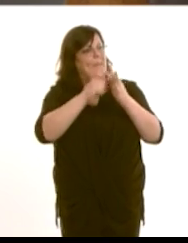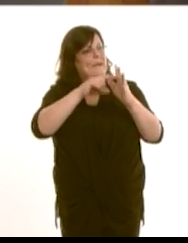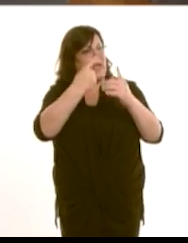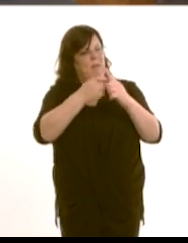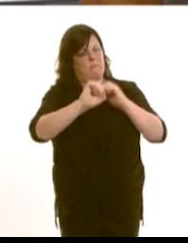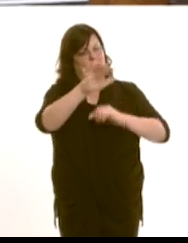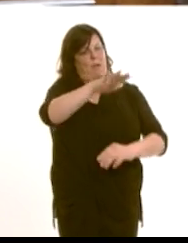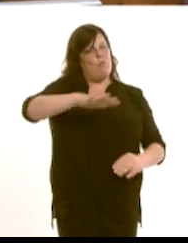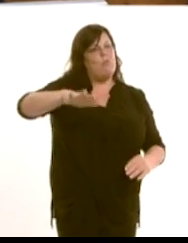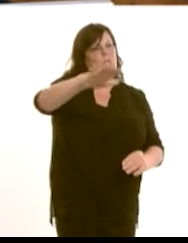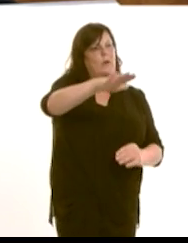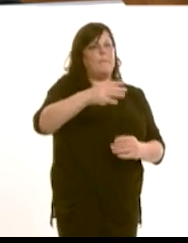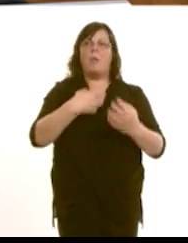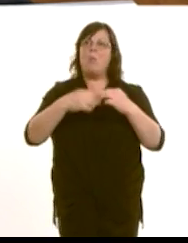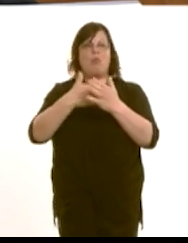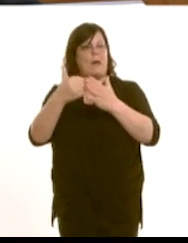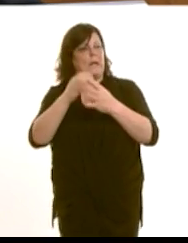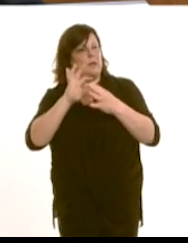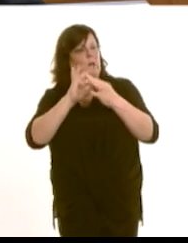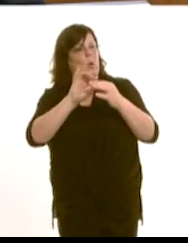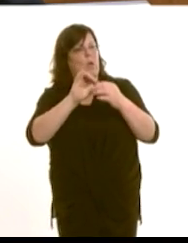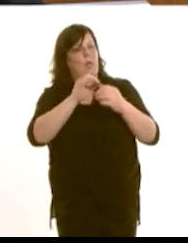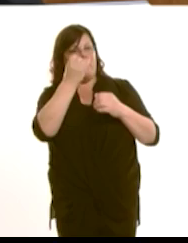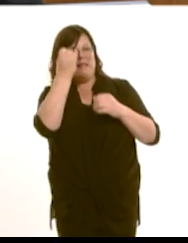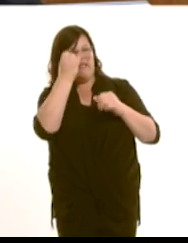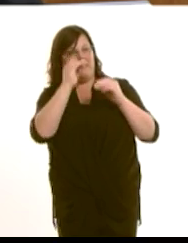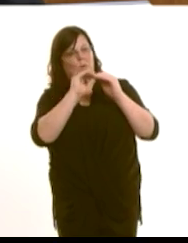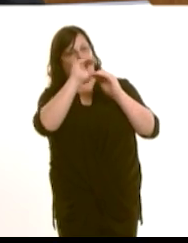We are in regular contact with the post-16 sector with regard to the planning of provision;